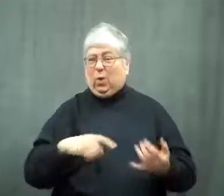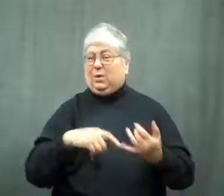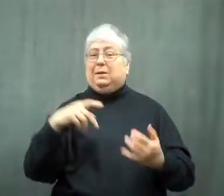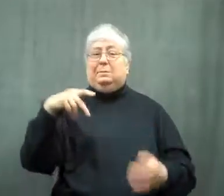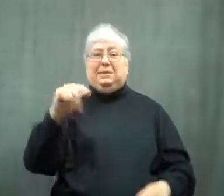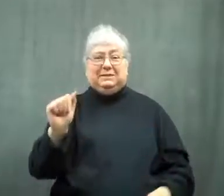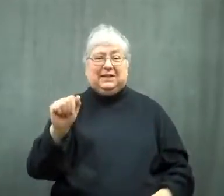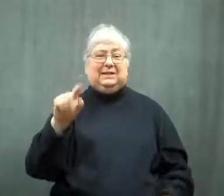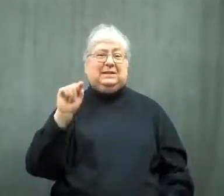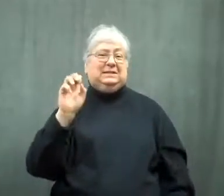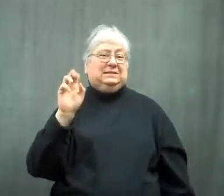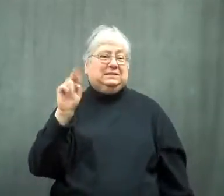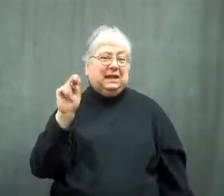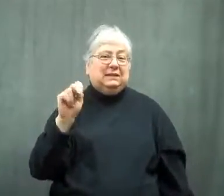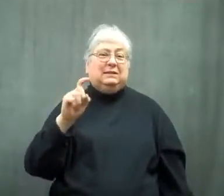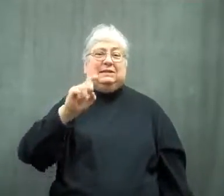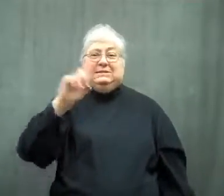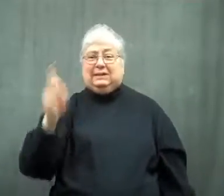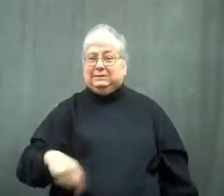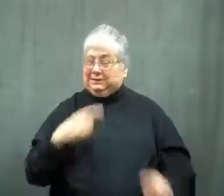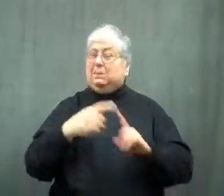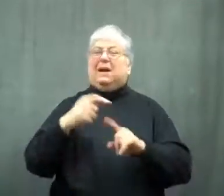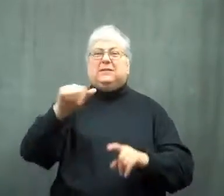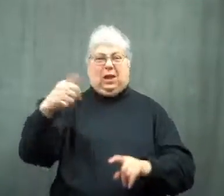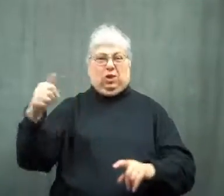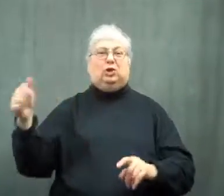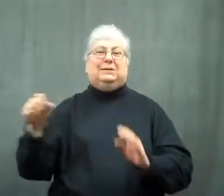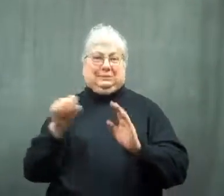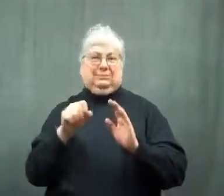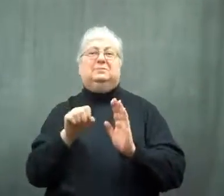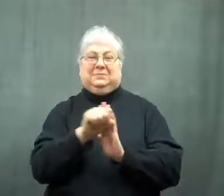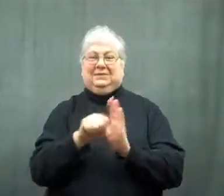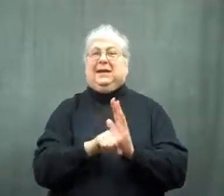Pennsylvania, Tennessee, Texas, and other states